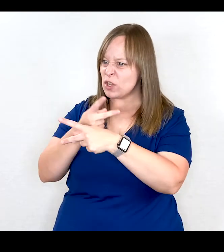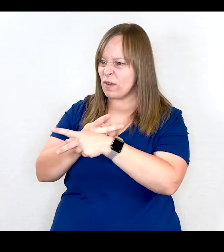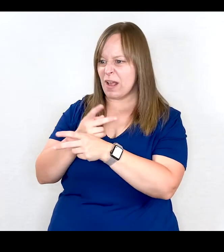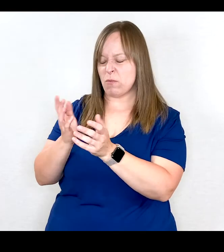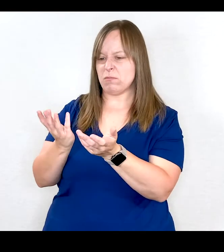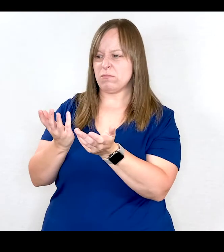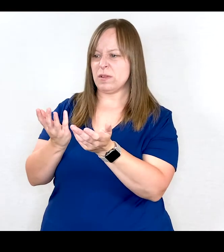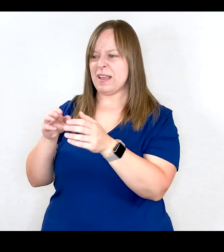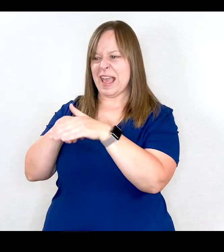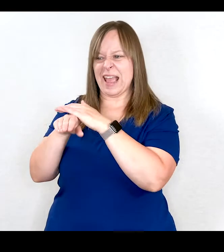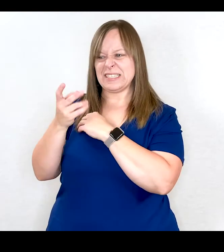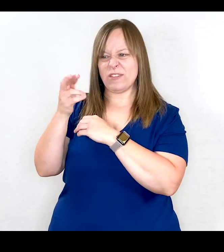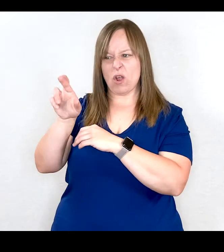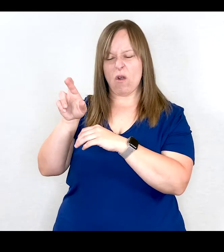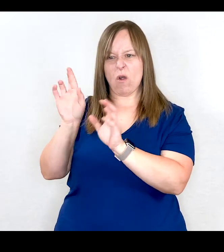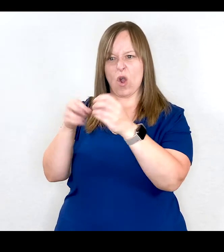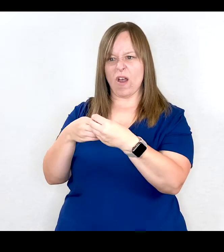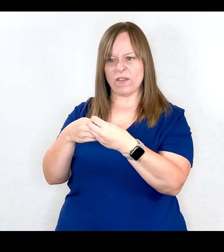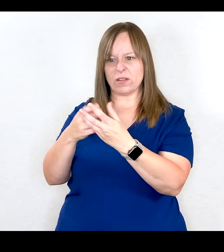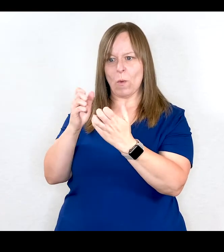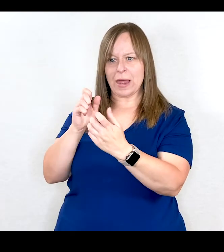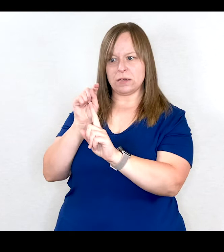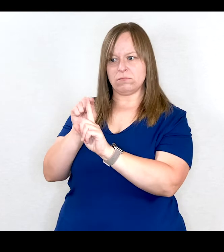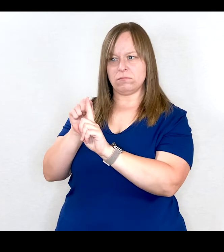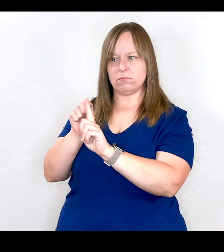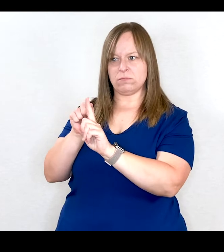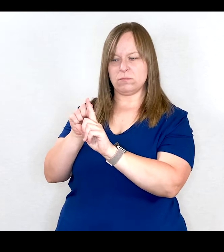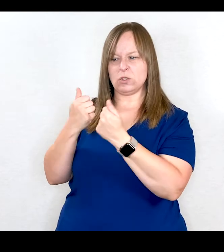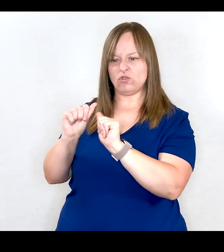because the ACCES-VR office wanted to go with--